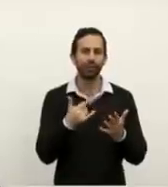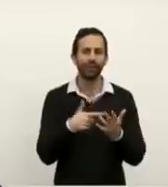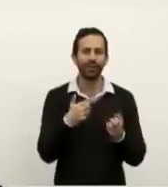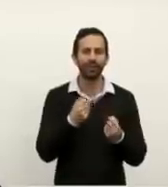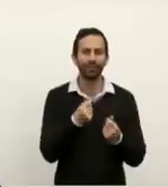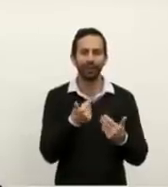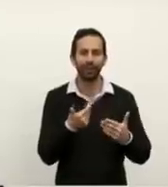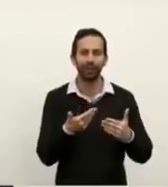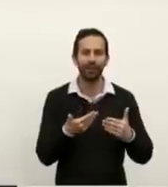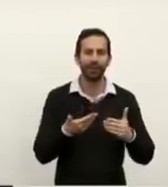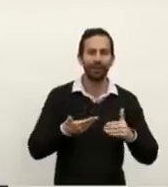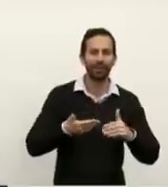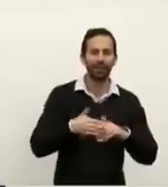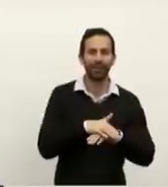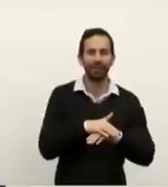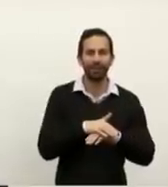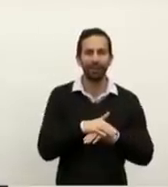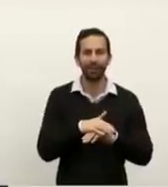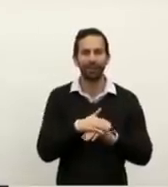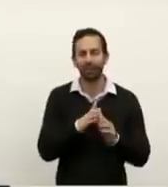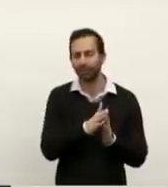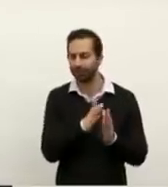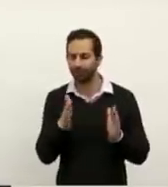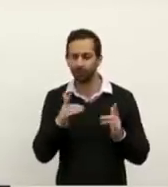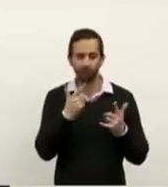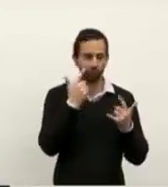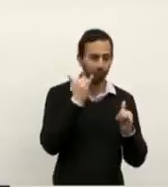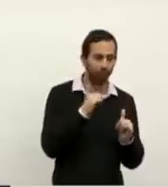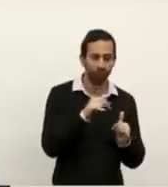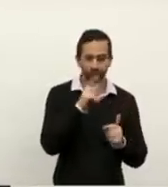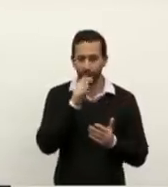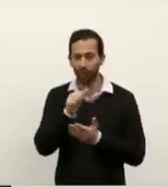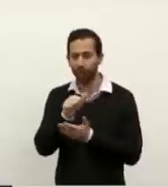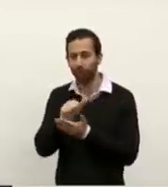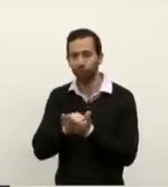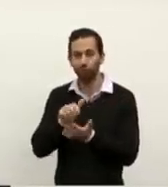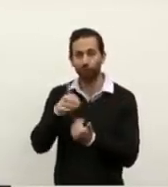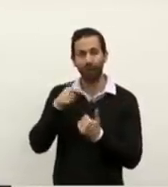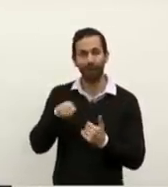or until you've had the trial completed and you can now procure that device,